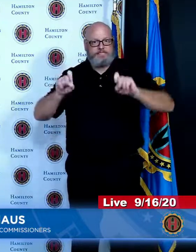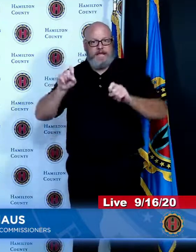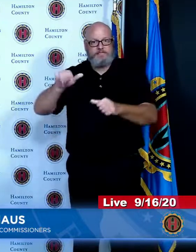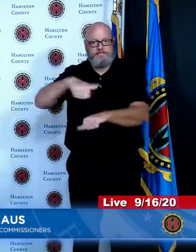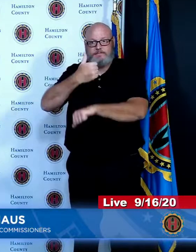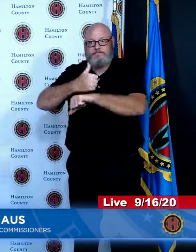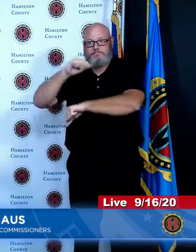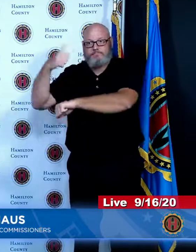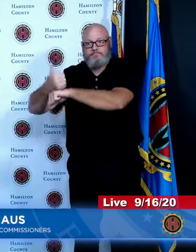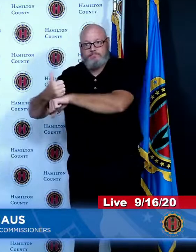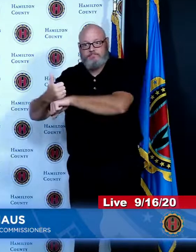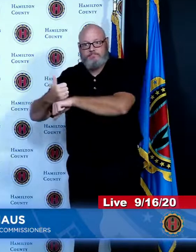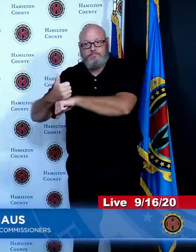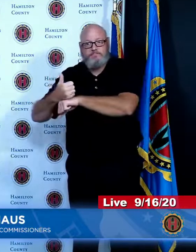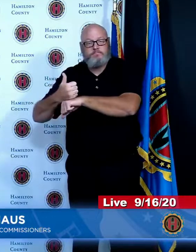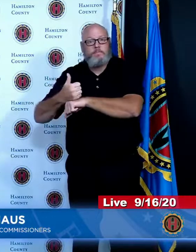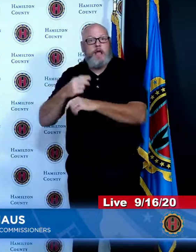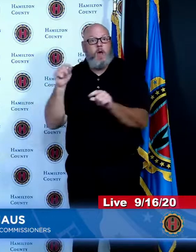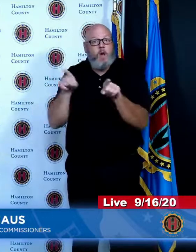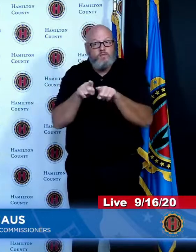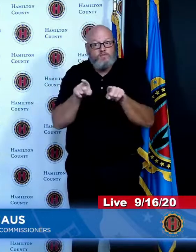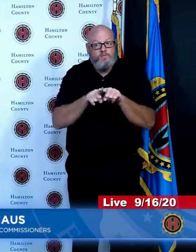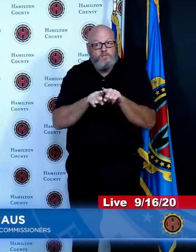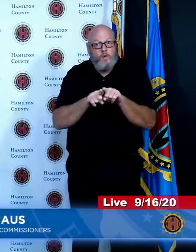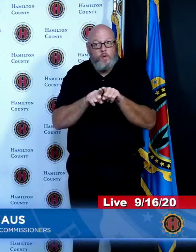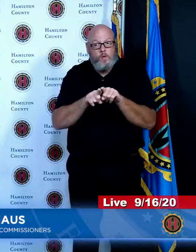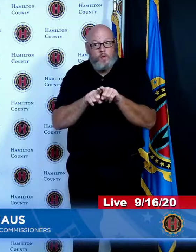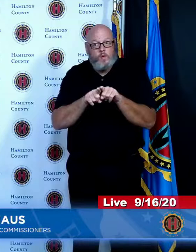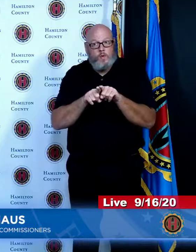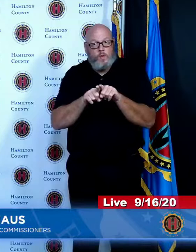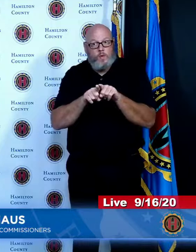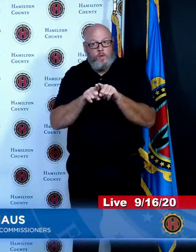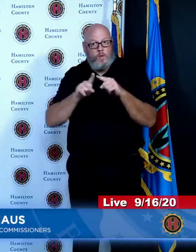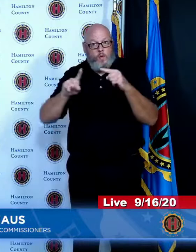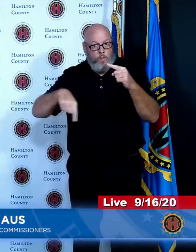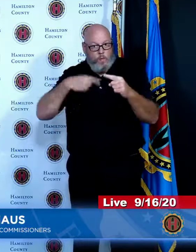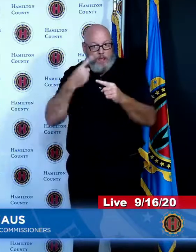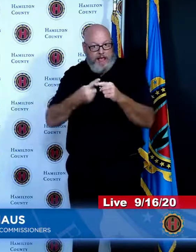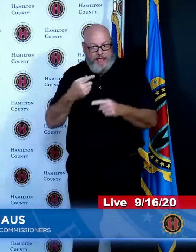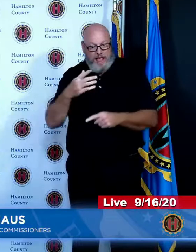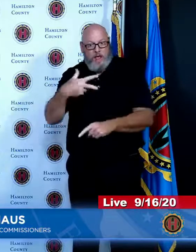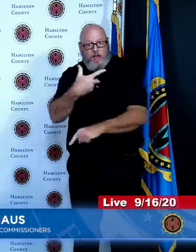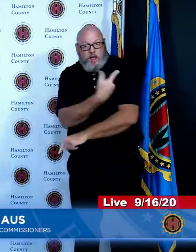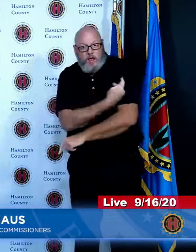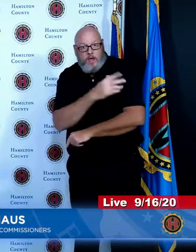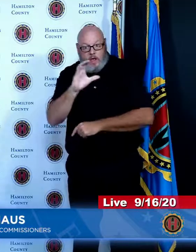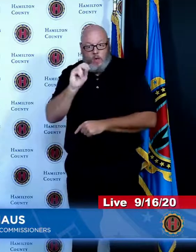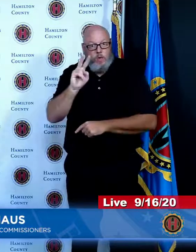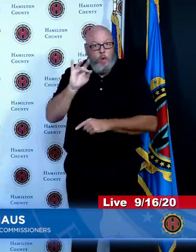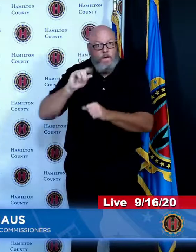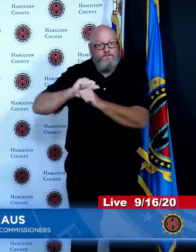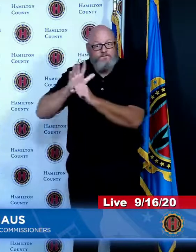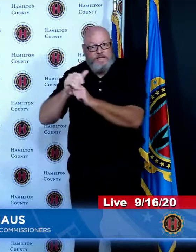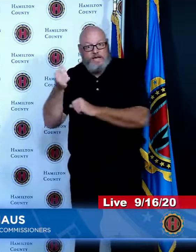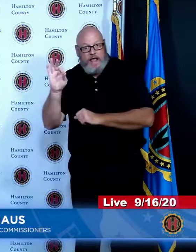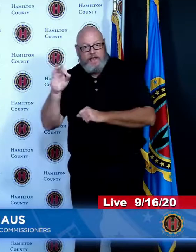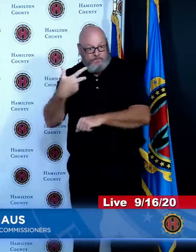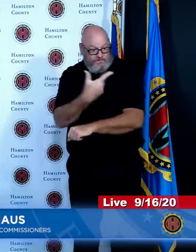when one is developed and approved Dr Feagins will be joined by Nick Crossley he is the Director of the Emergency Management